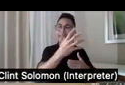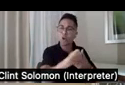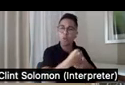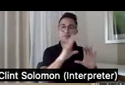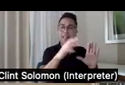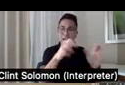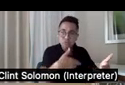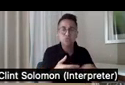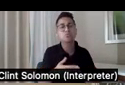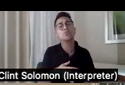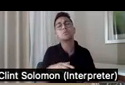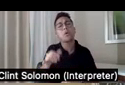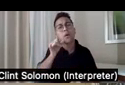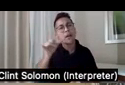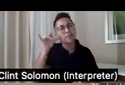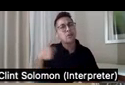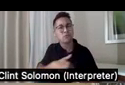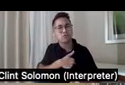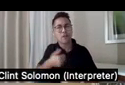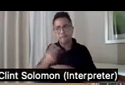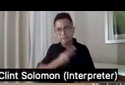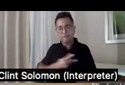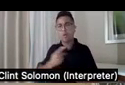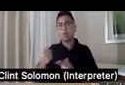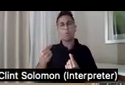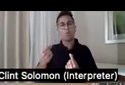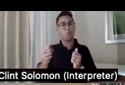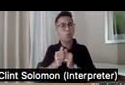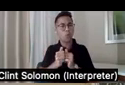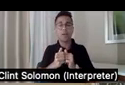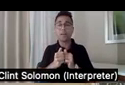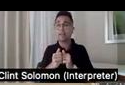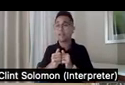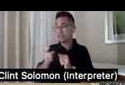troubleshooting about where we're going with including a second grader who's deaf-blind and